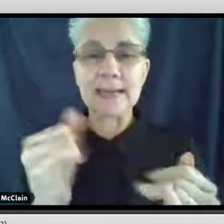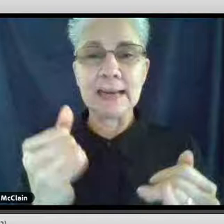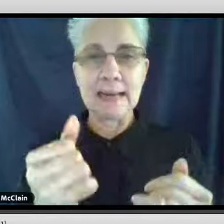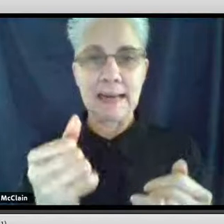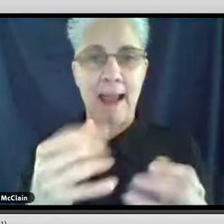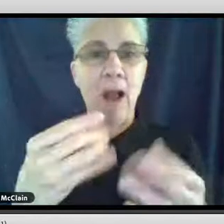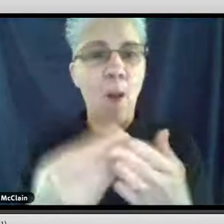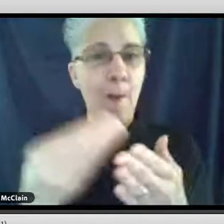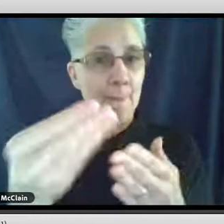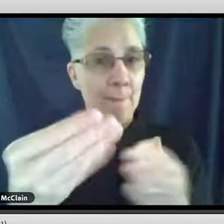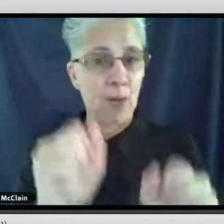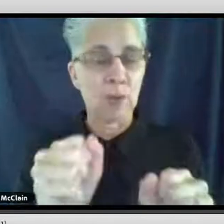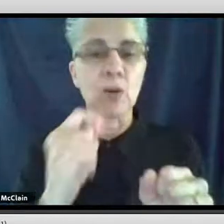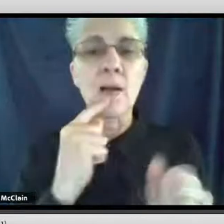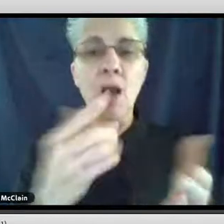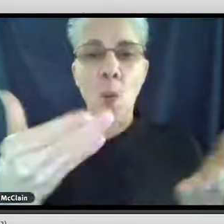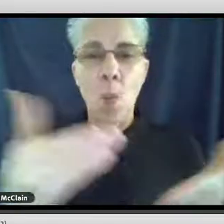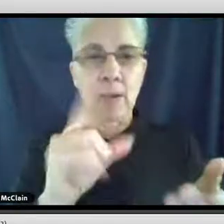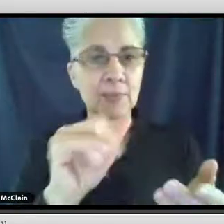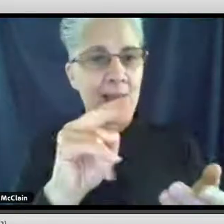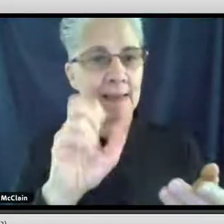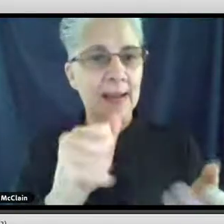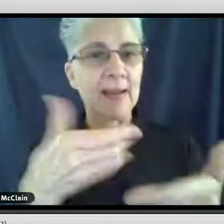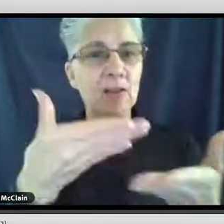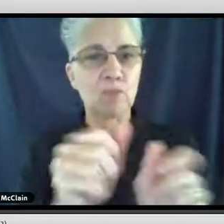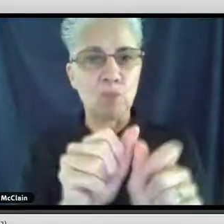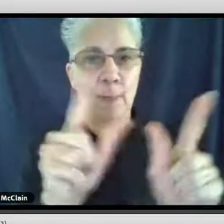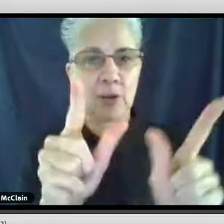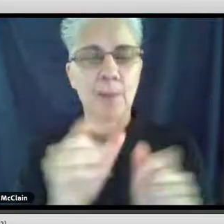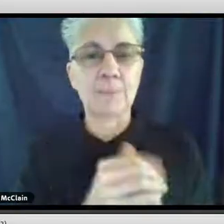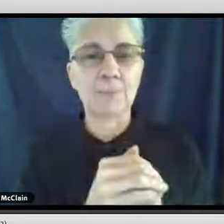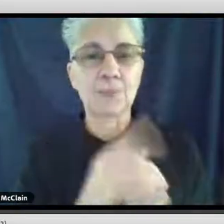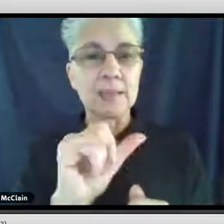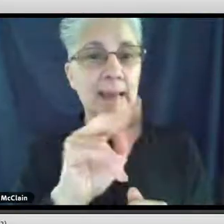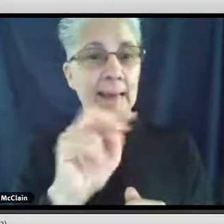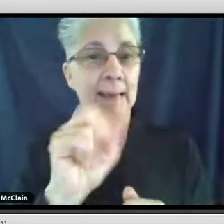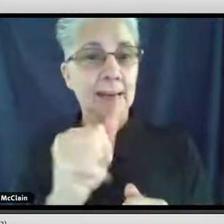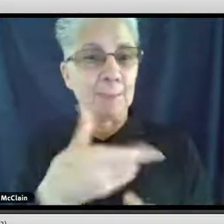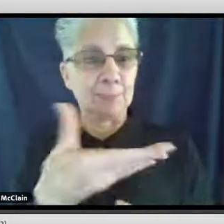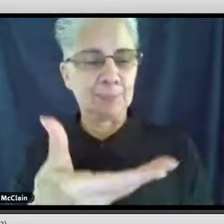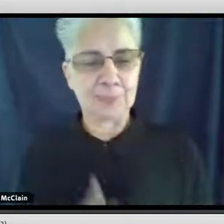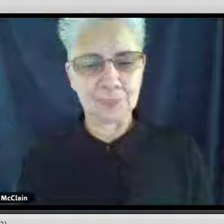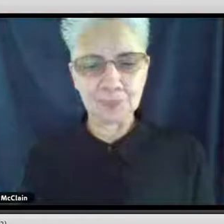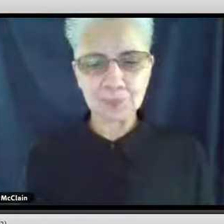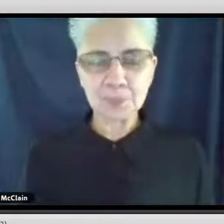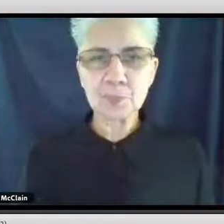is now available. Please welcome Diana Silveira and enjoy her webinar this morning. Silveira: Thanks, Taylor.